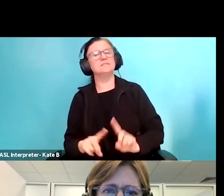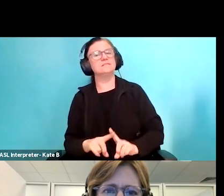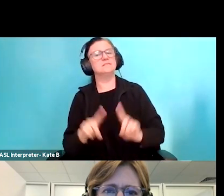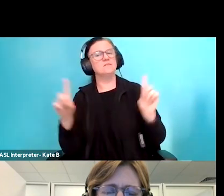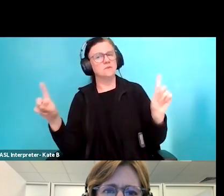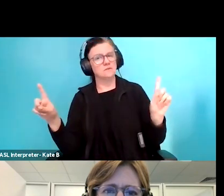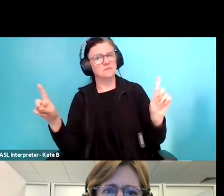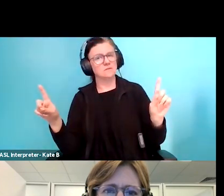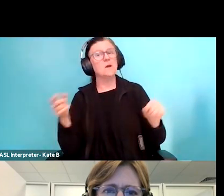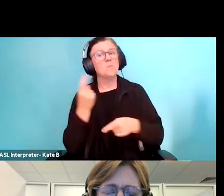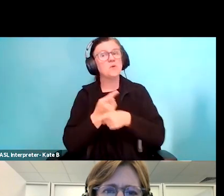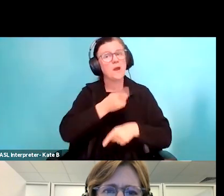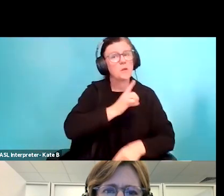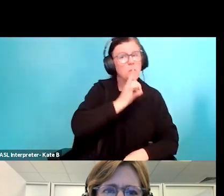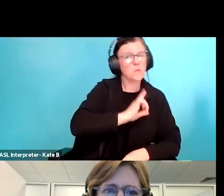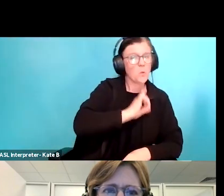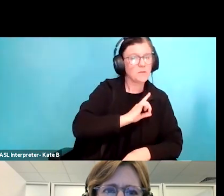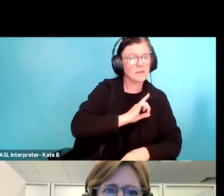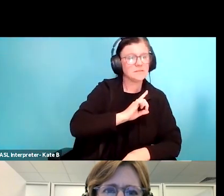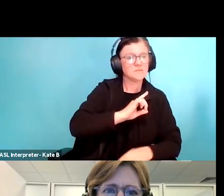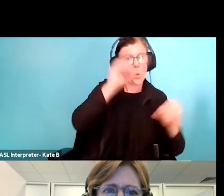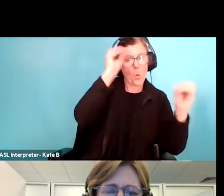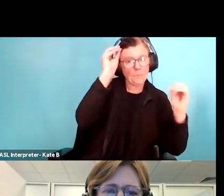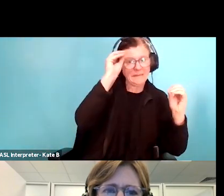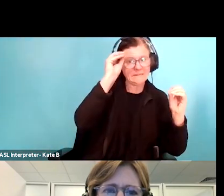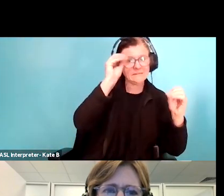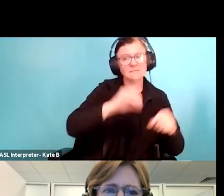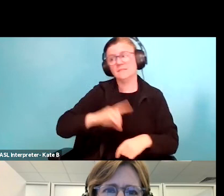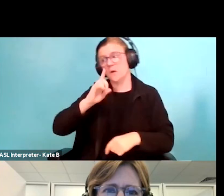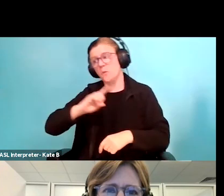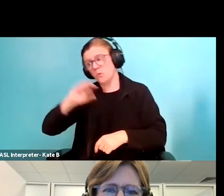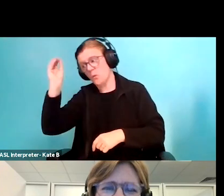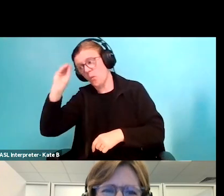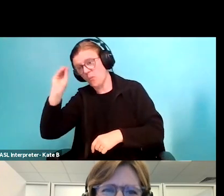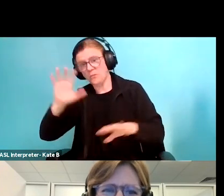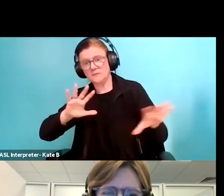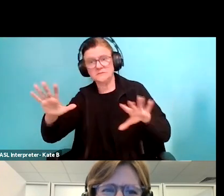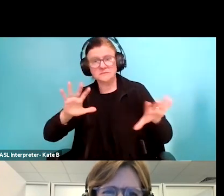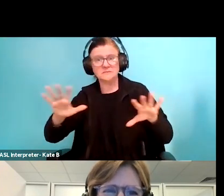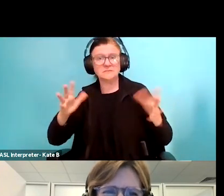Dr. Ipsen is perfectly happy being remote from me and not having a fact-to-face interaction,